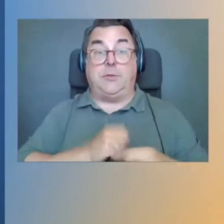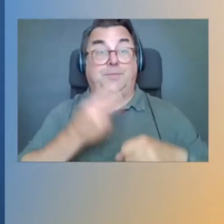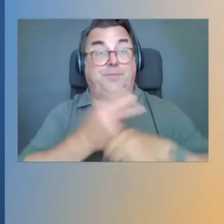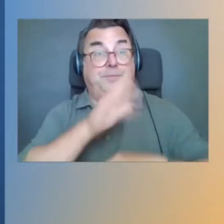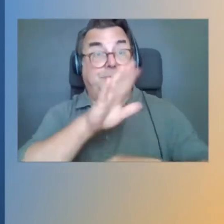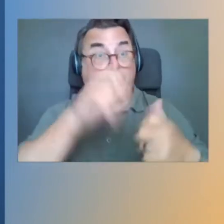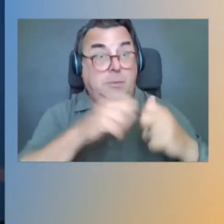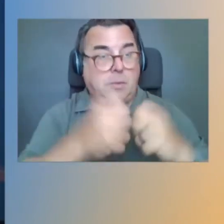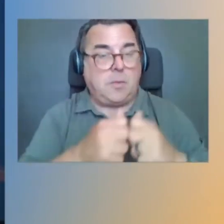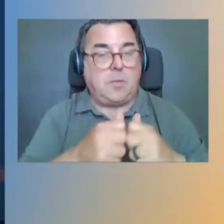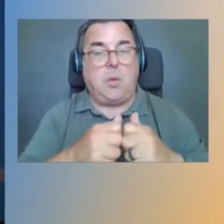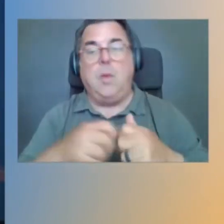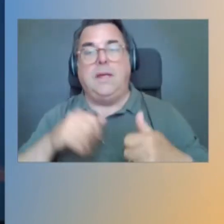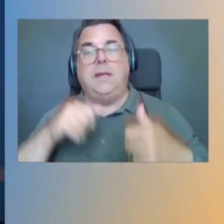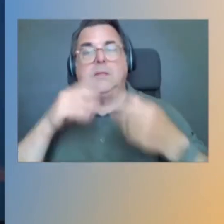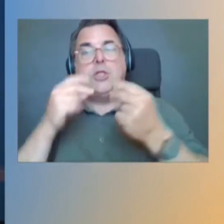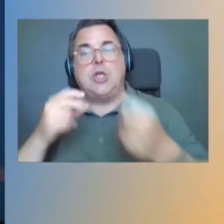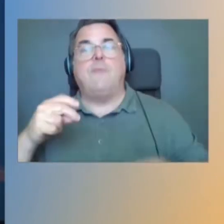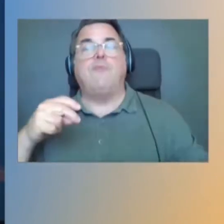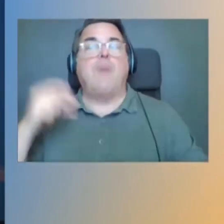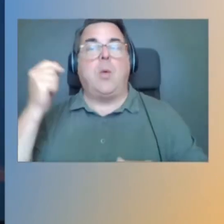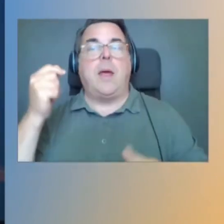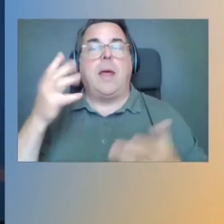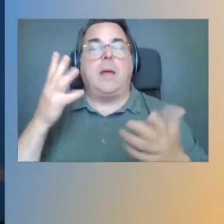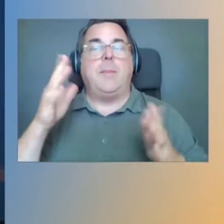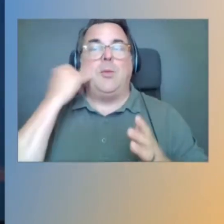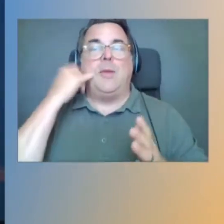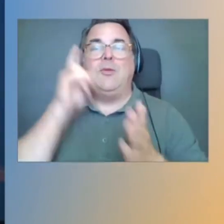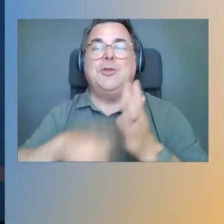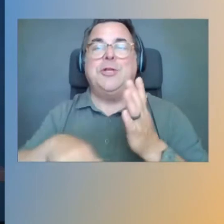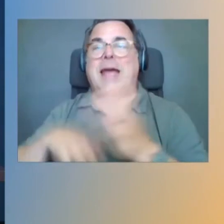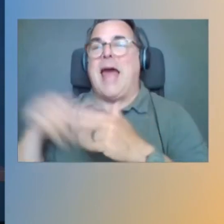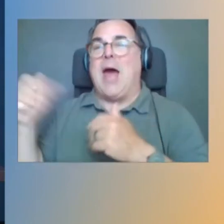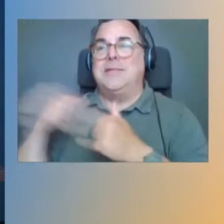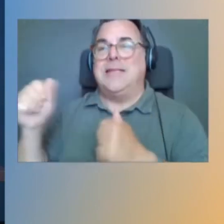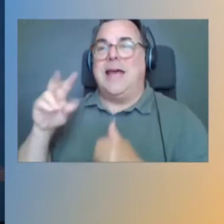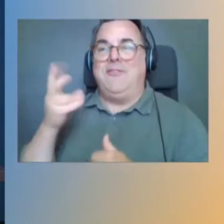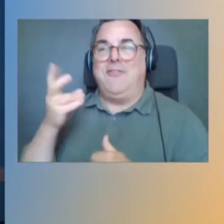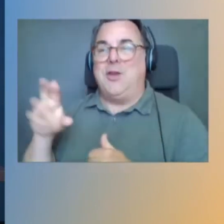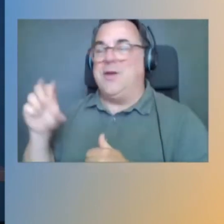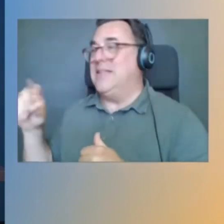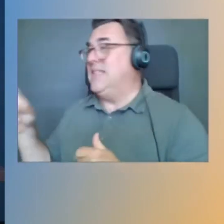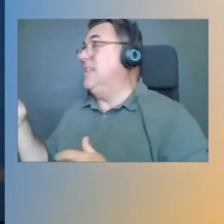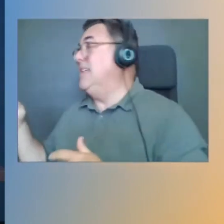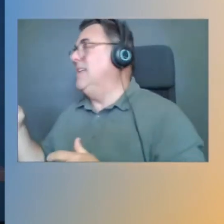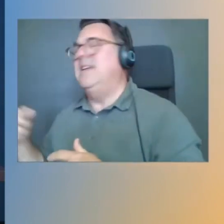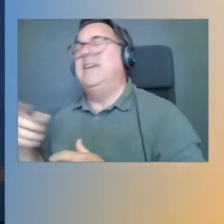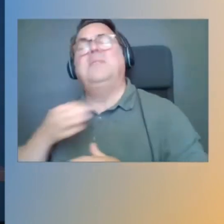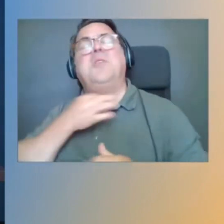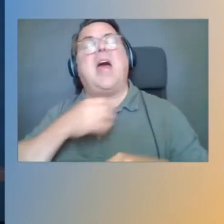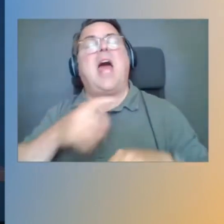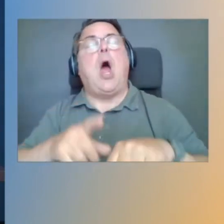compared to the vendor SSDs that we use. So exactly how fast are we talking about, like what kind of performance?